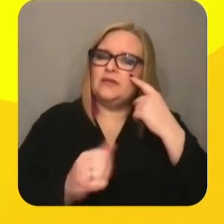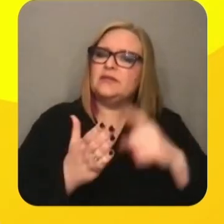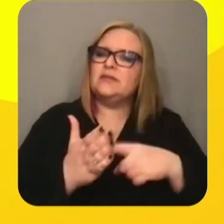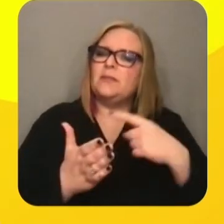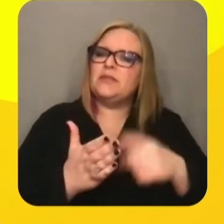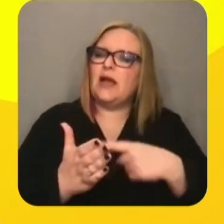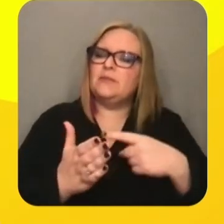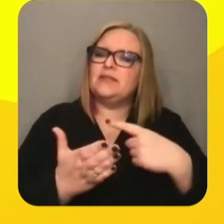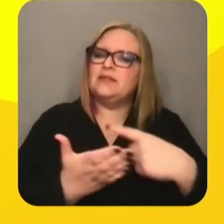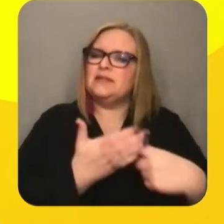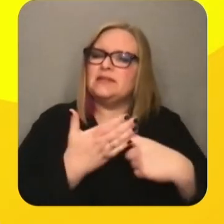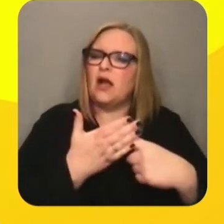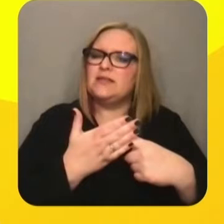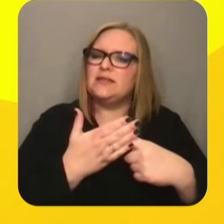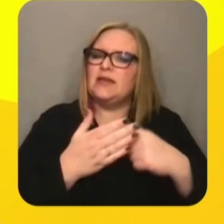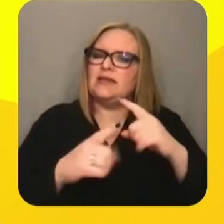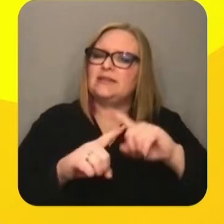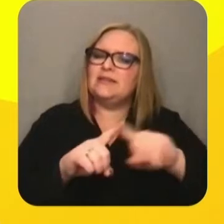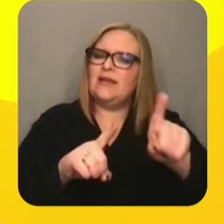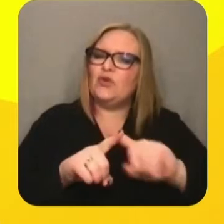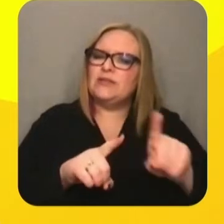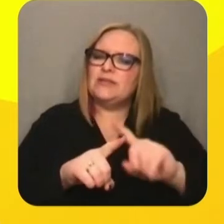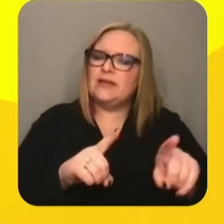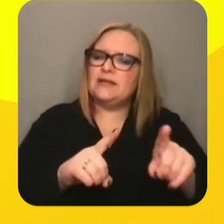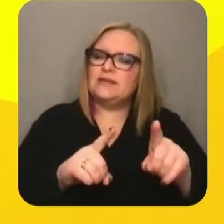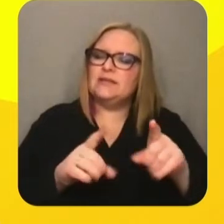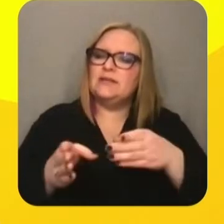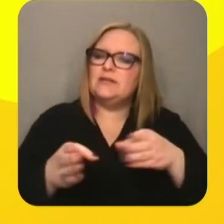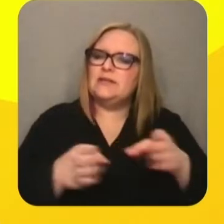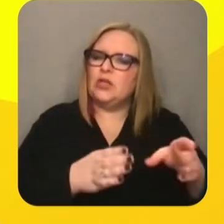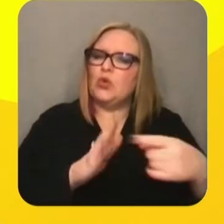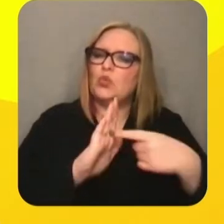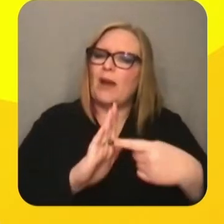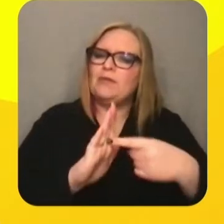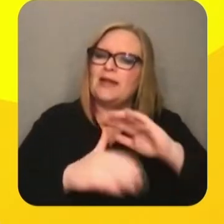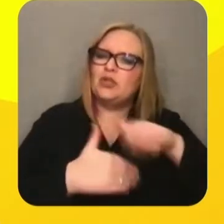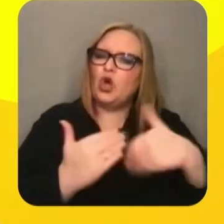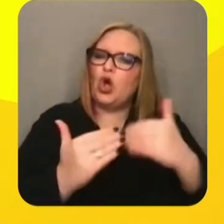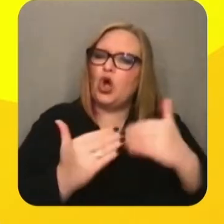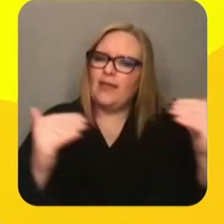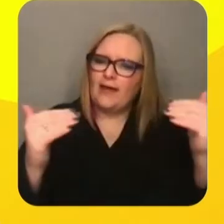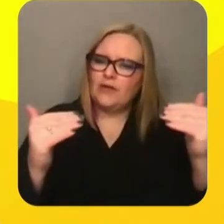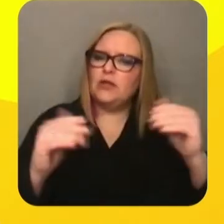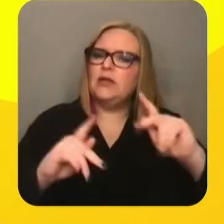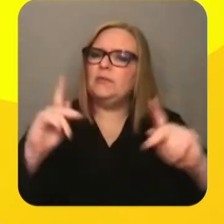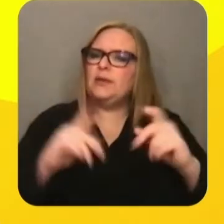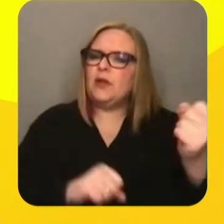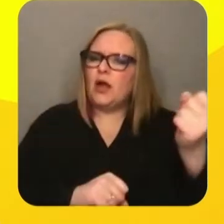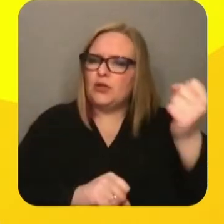has kind of led to a shift in representation across all levels and people really understanding why we're doing the work.